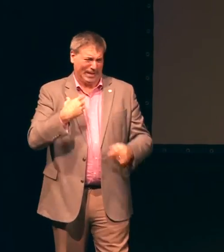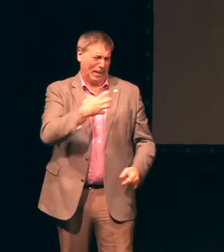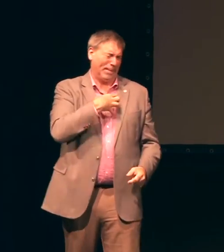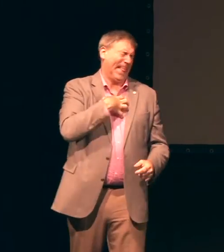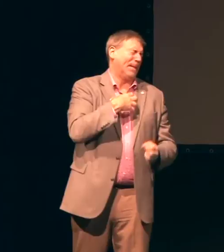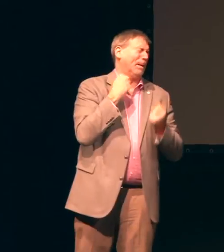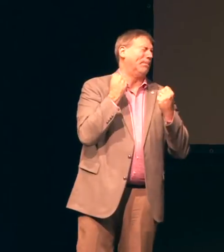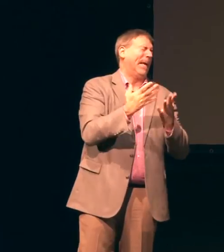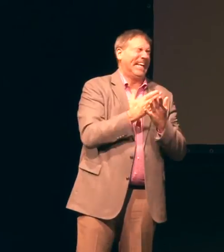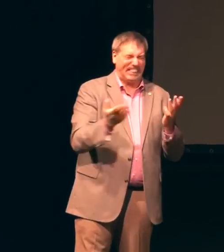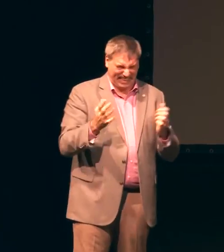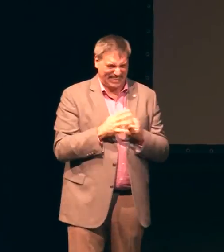Certainly we have a lot of concerns, we have a